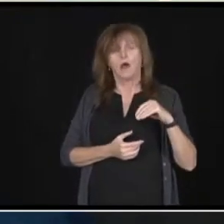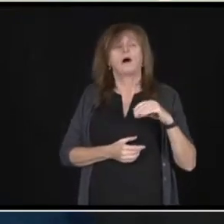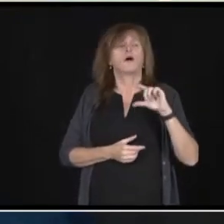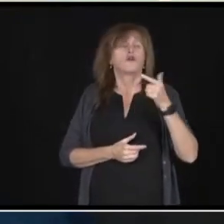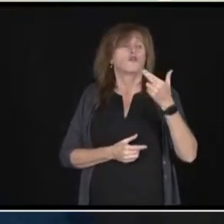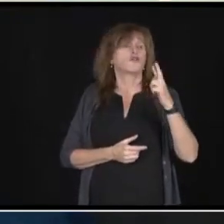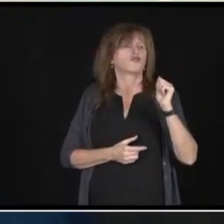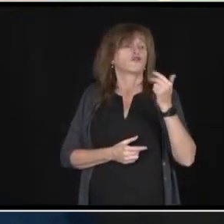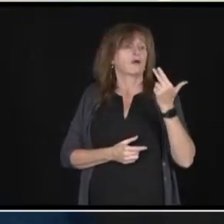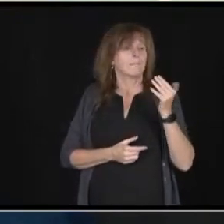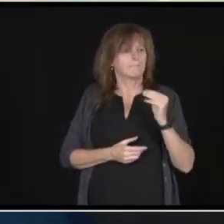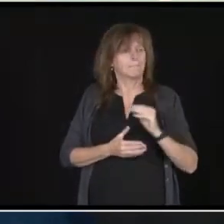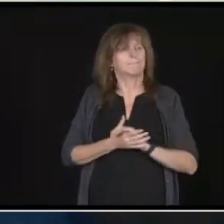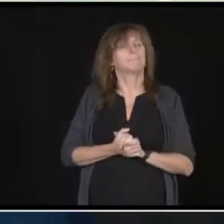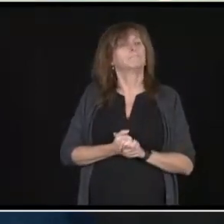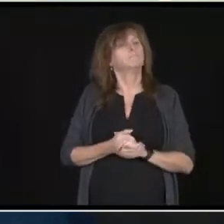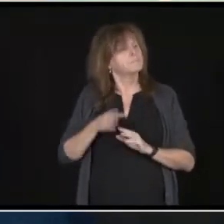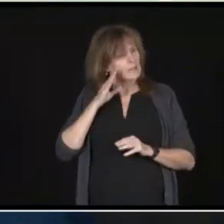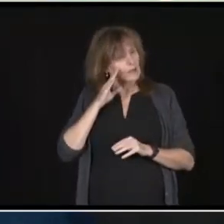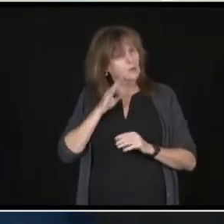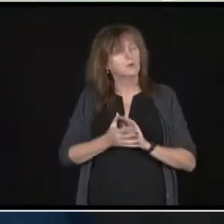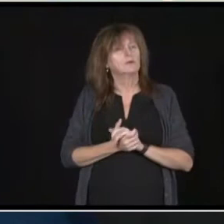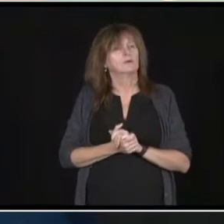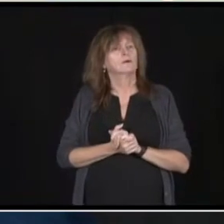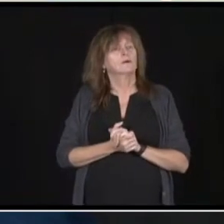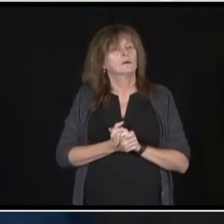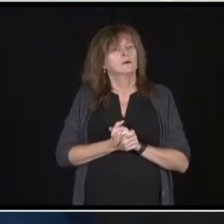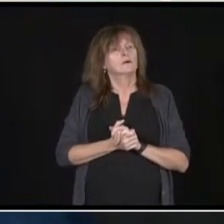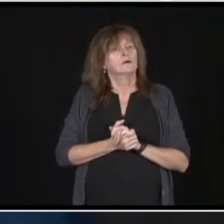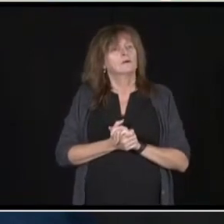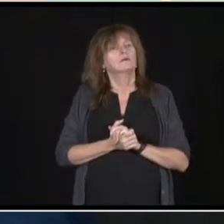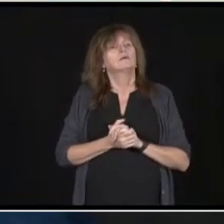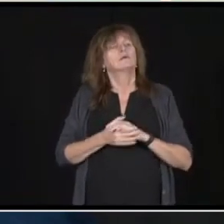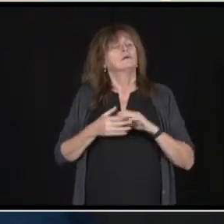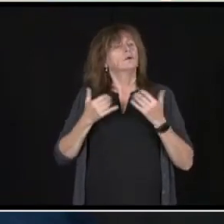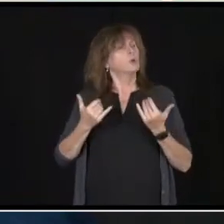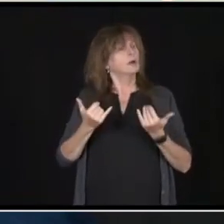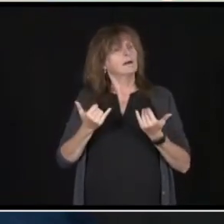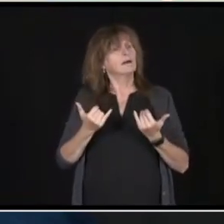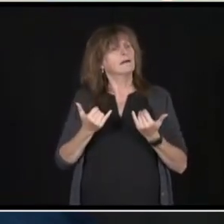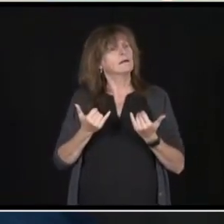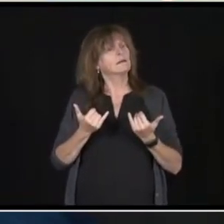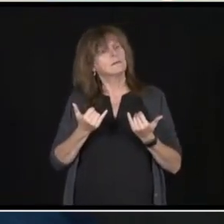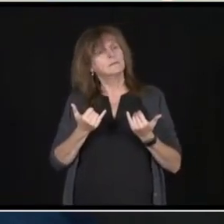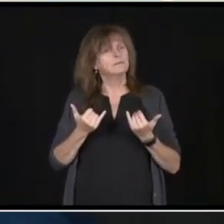CTV Ottawa. We are working a story today about sewage.